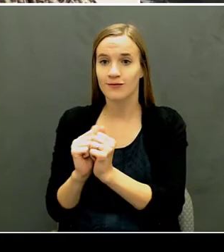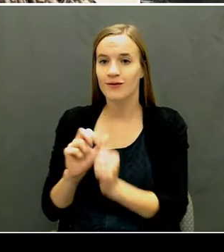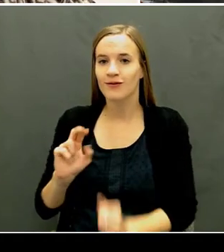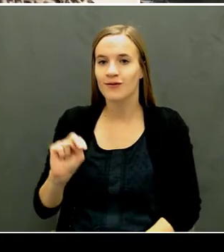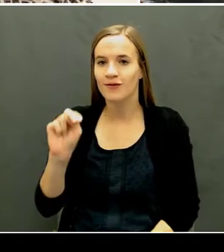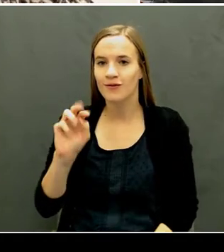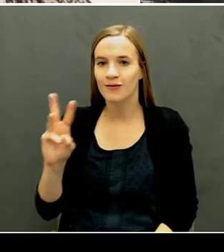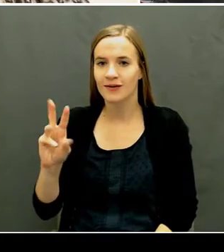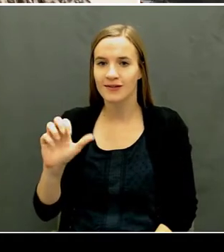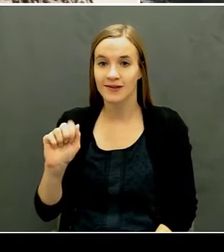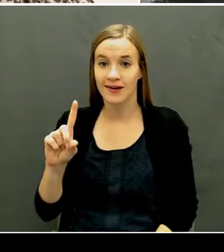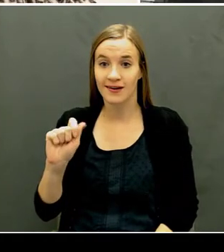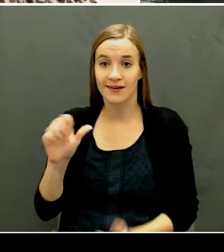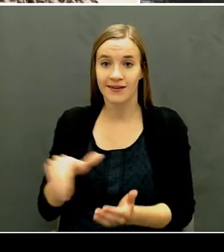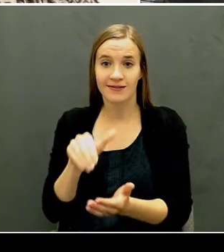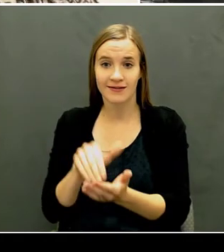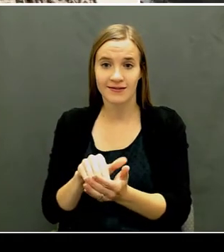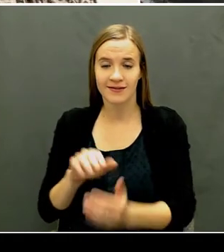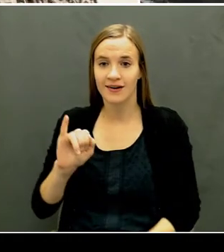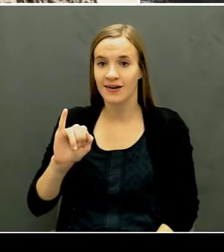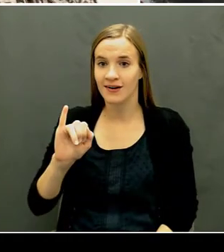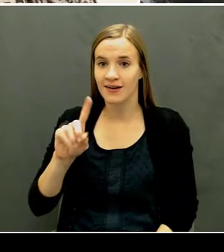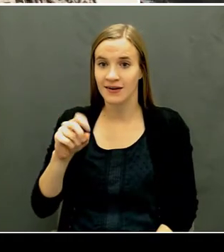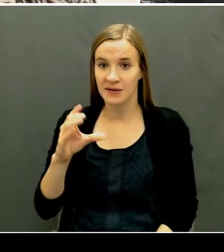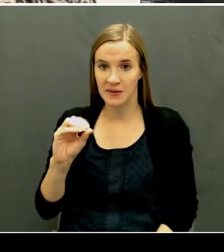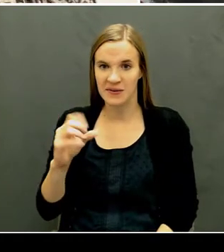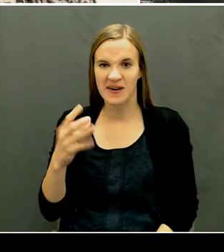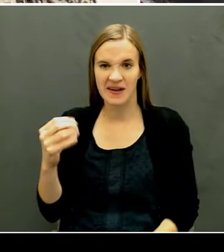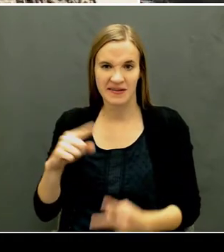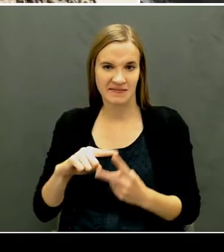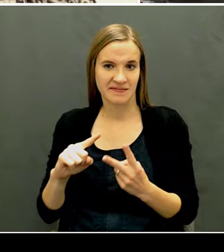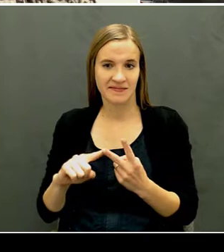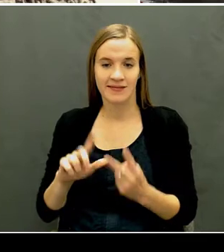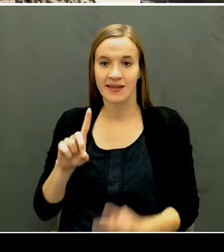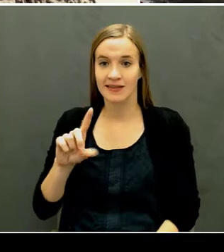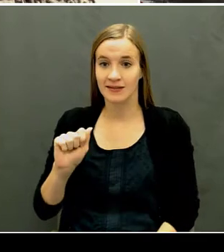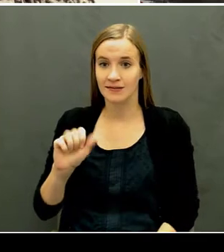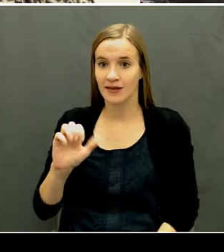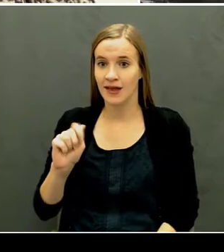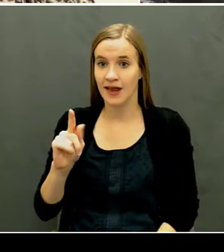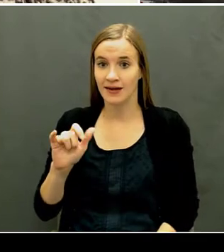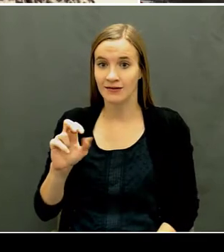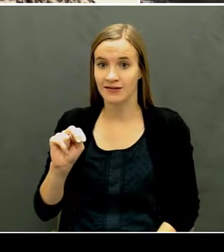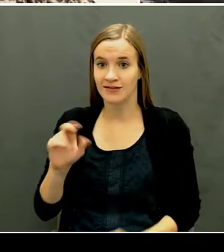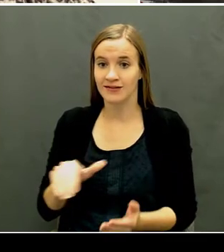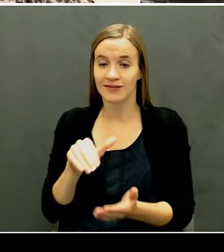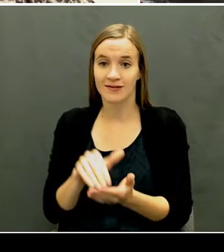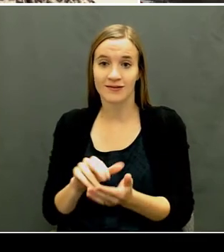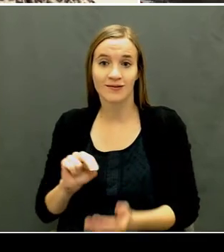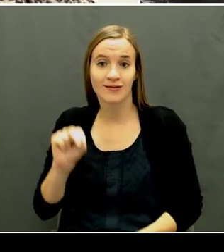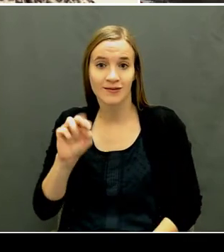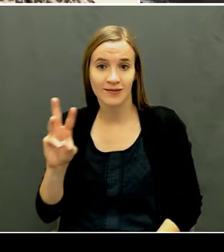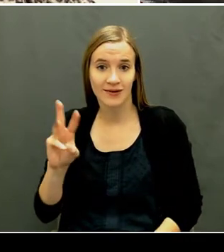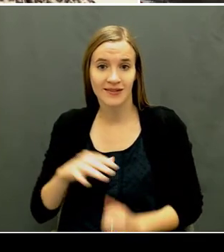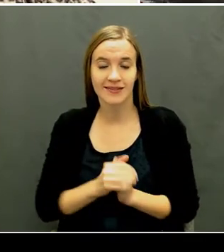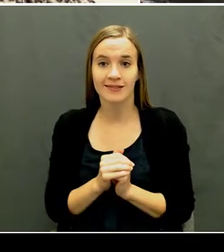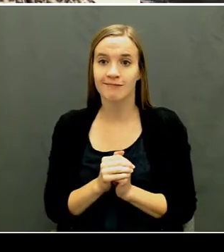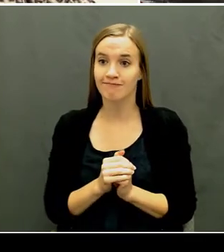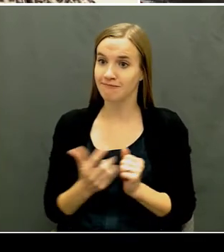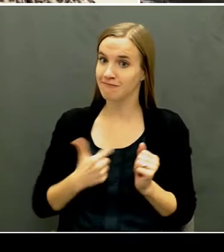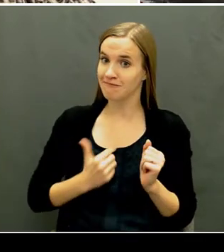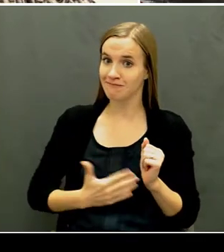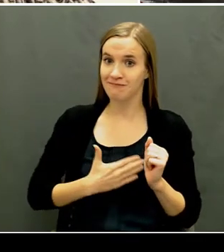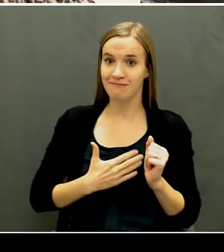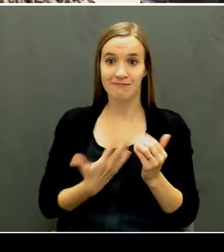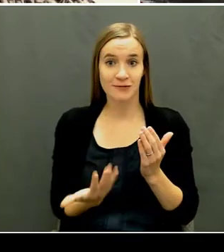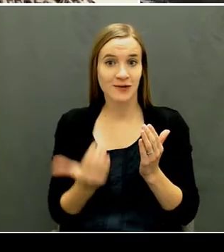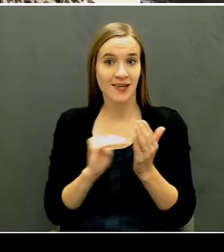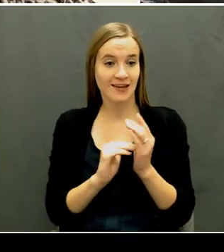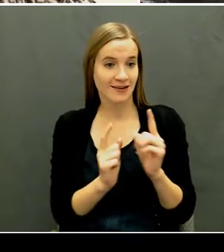Center Northwest and pleased to do another one of our recordings of folks that have been notable in